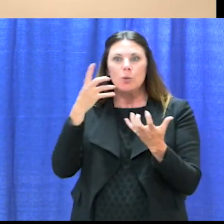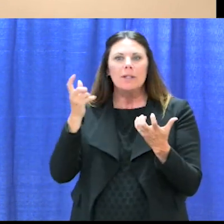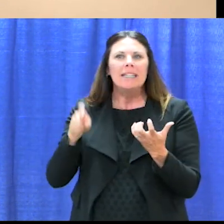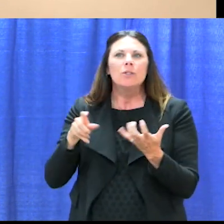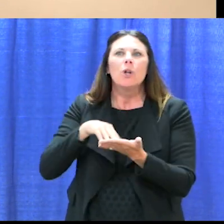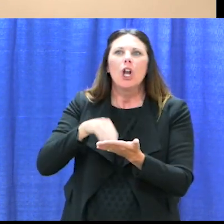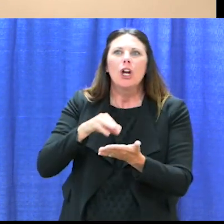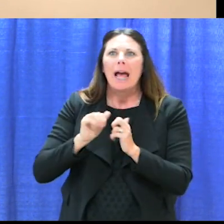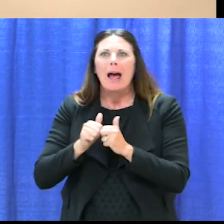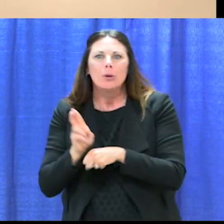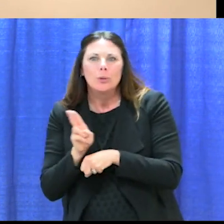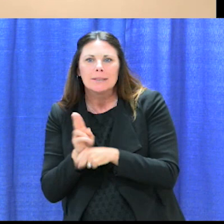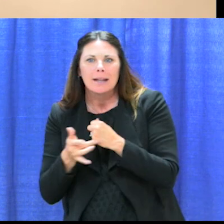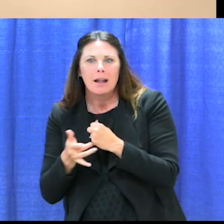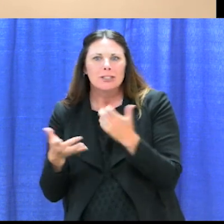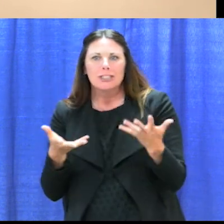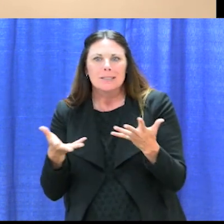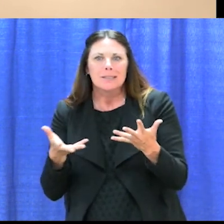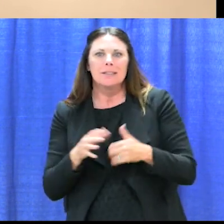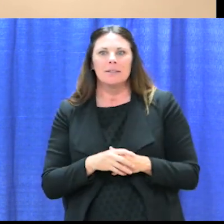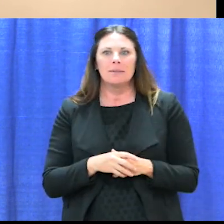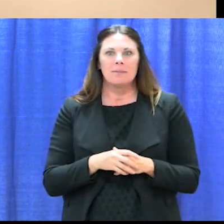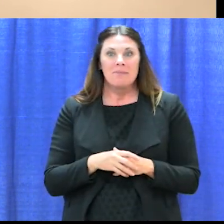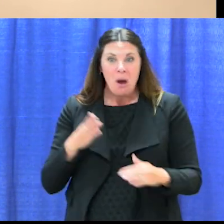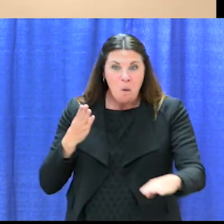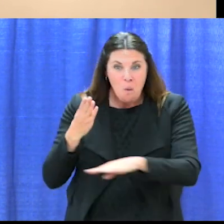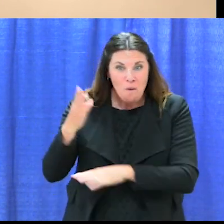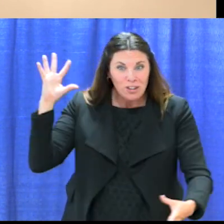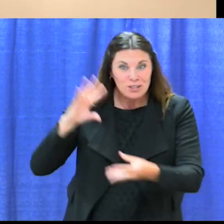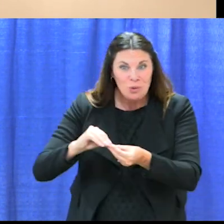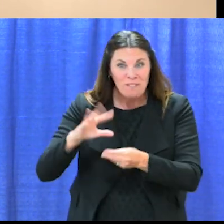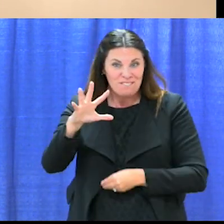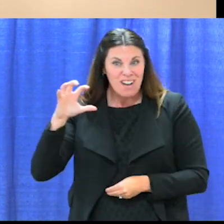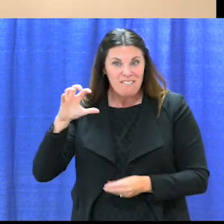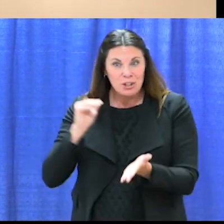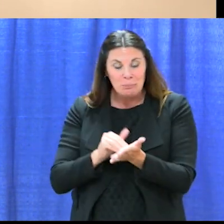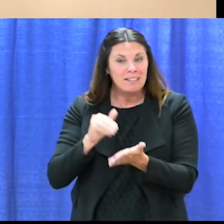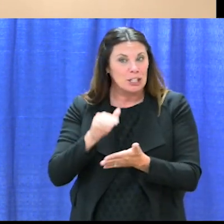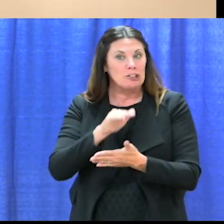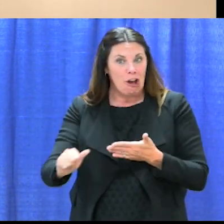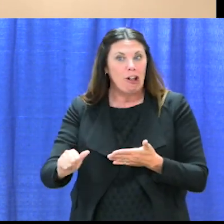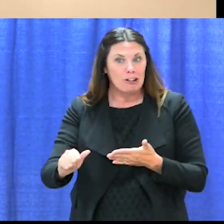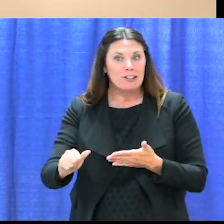So in sum that's about over five hundred million dollar contribution towards improving the